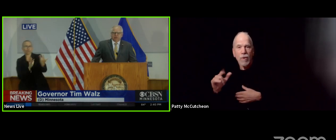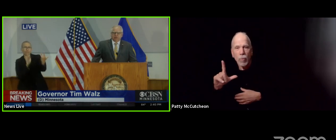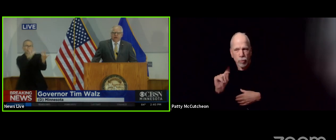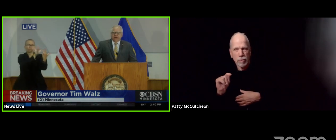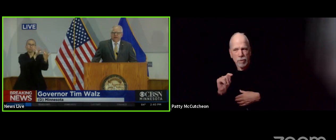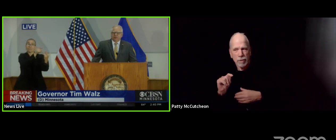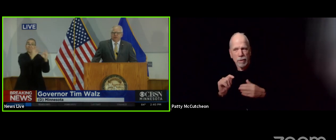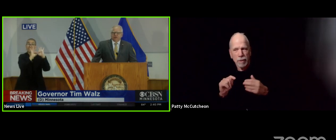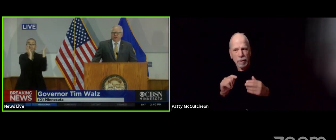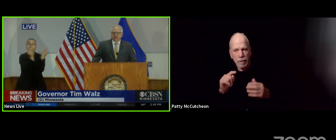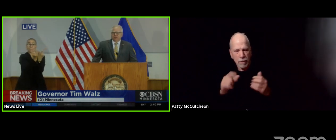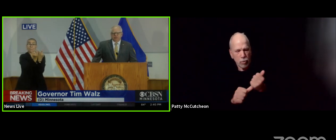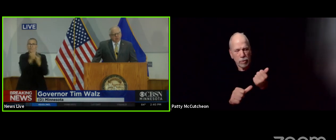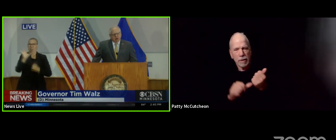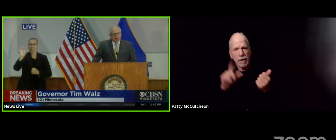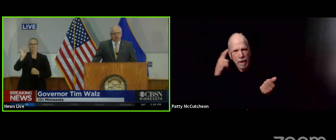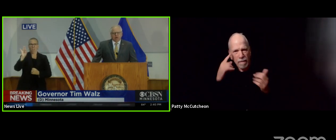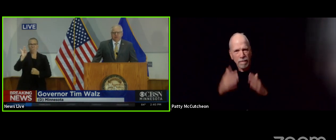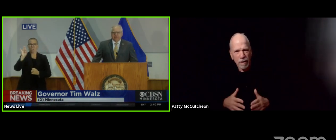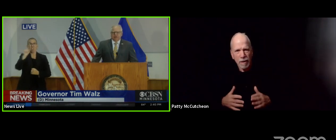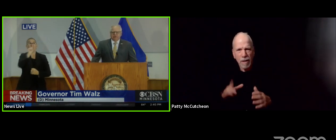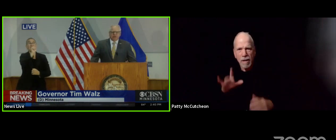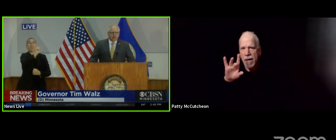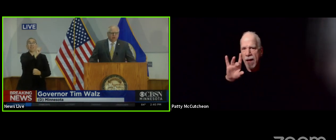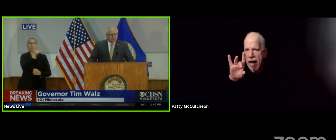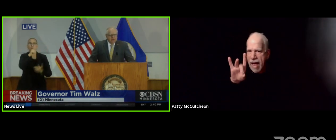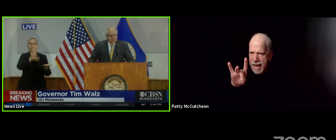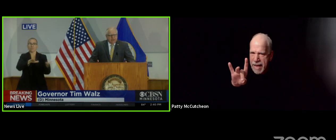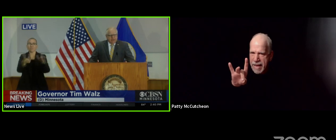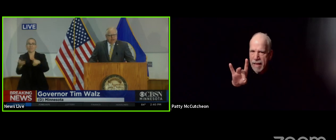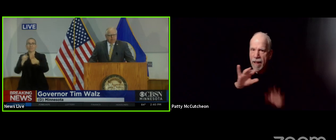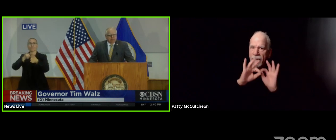WHO DIED IN POLICE CUSTODY, JAMAR CLARK,